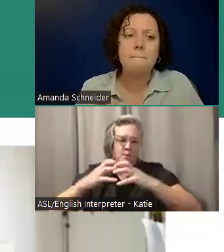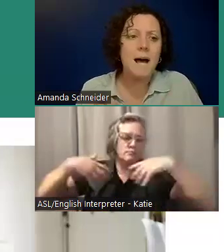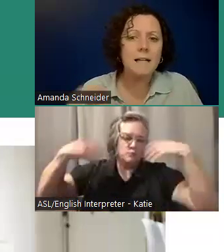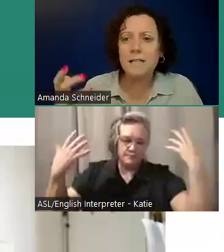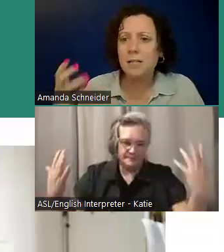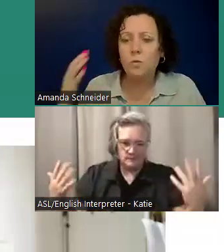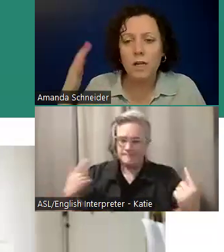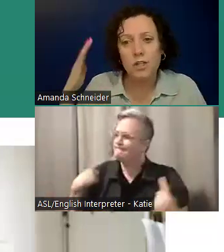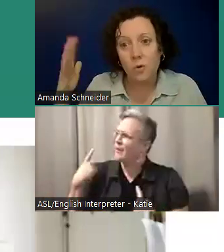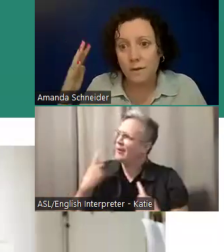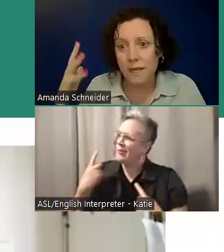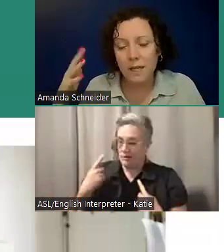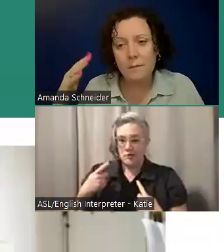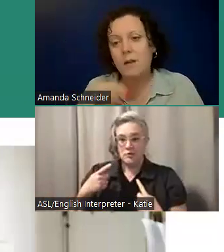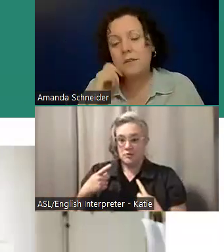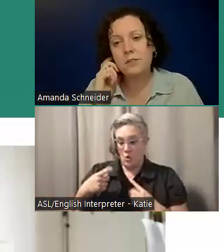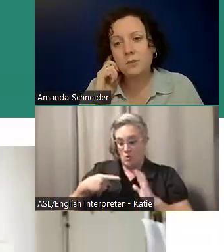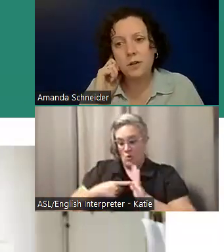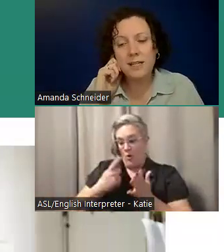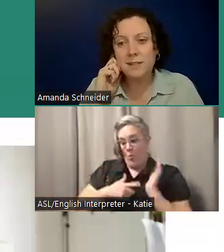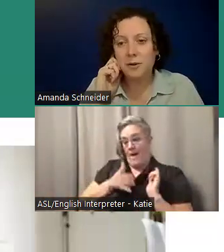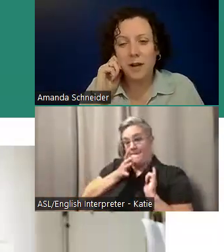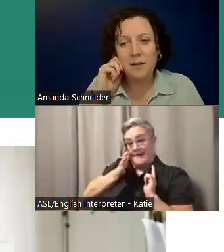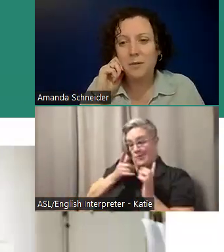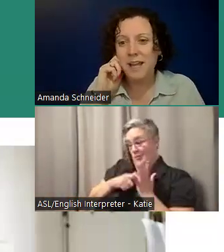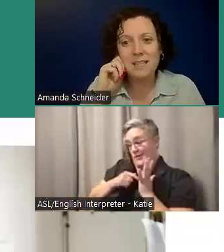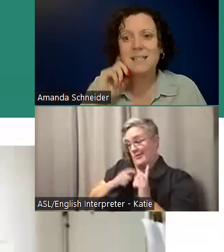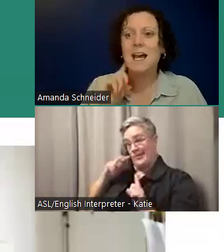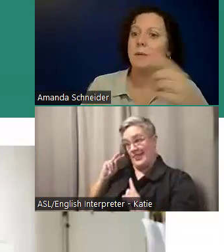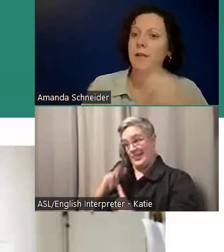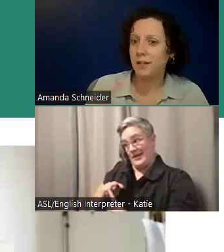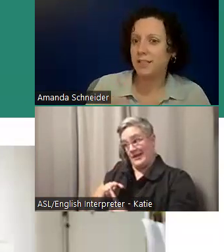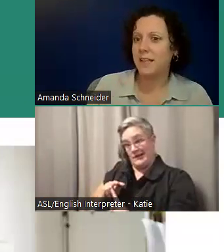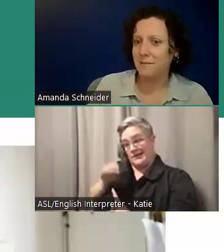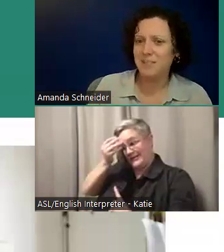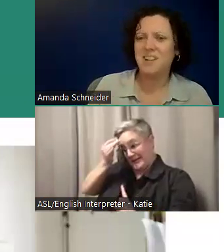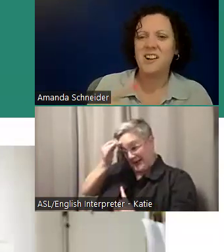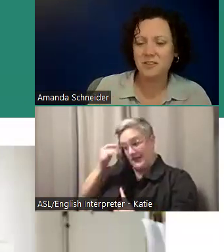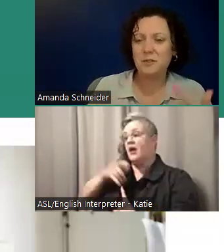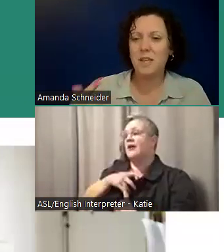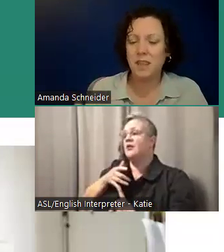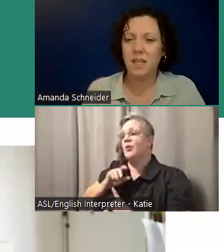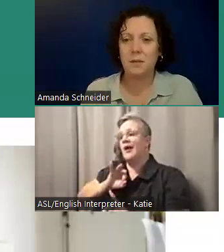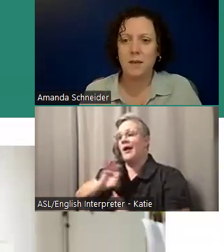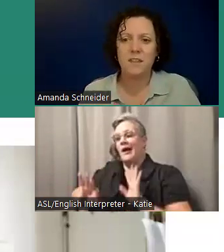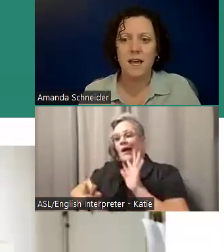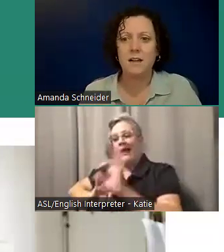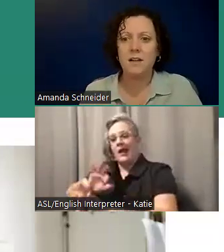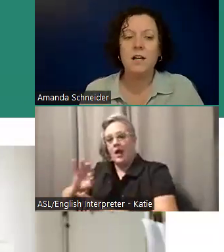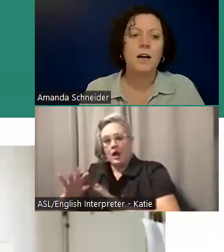modeling what you're thinking about the story is a great way to help encourage them to also be thinking about that.